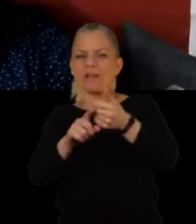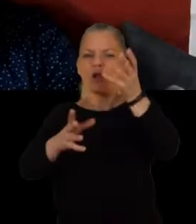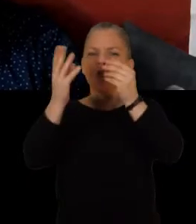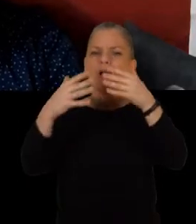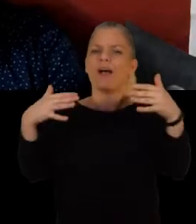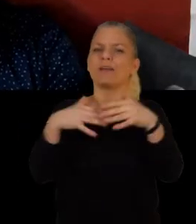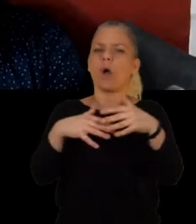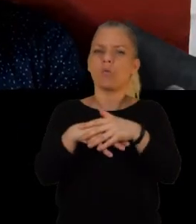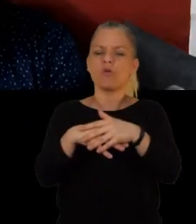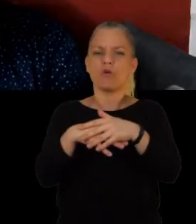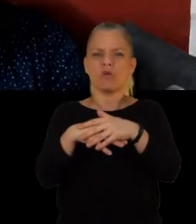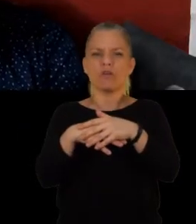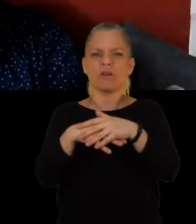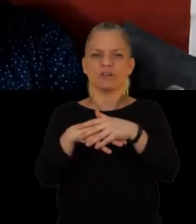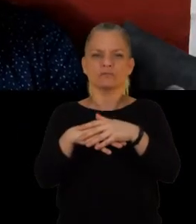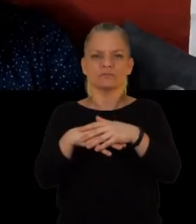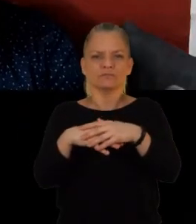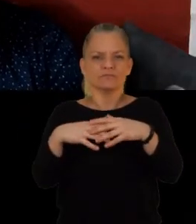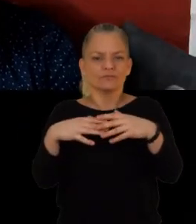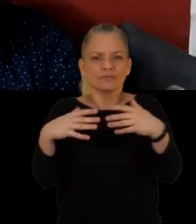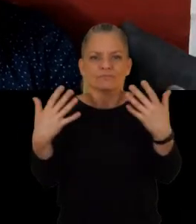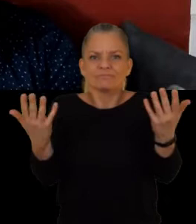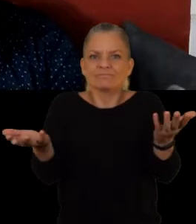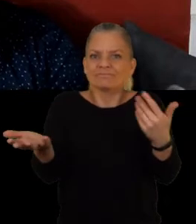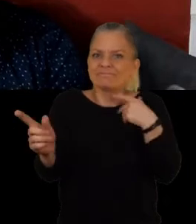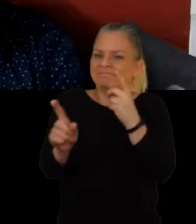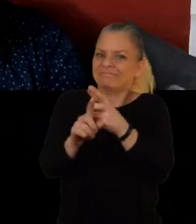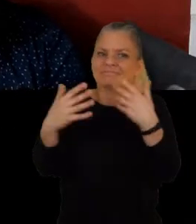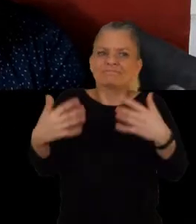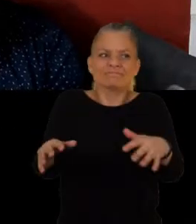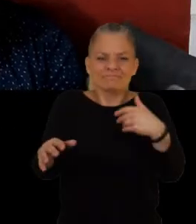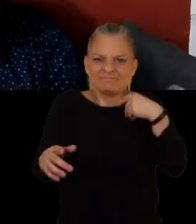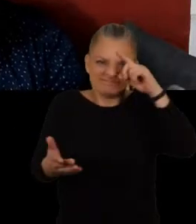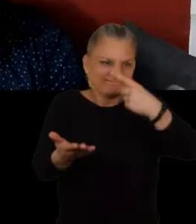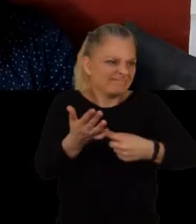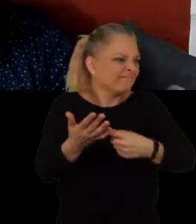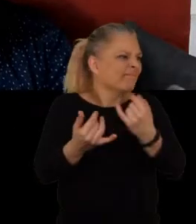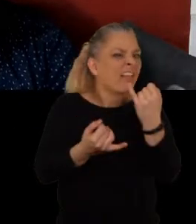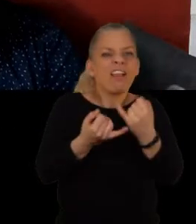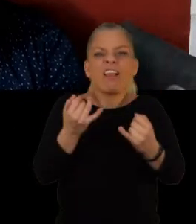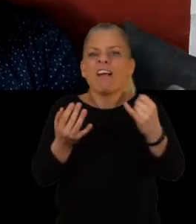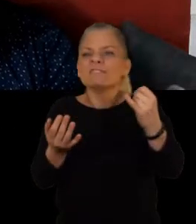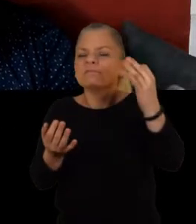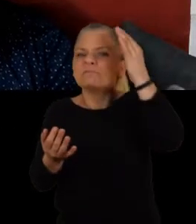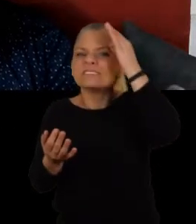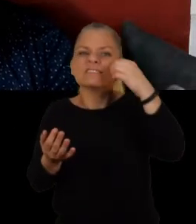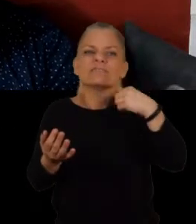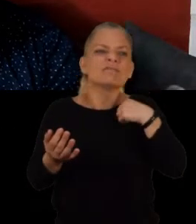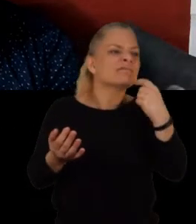ago um it was the launch of the international peer learning network and i decided at the last